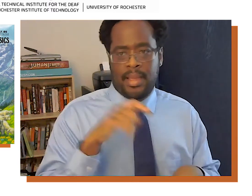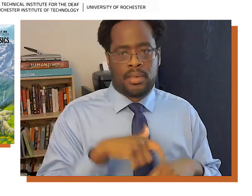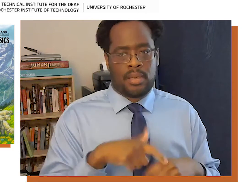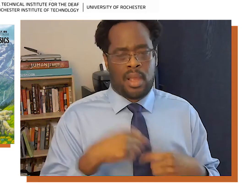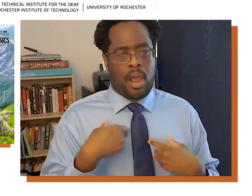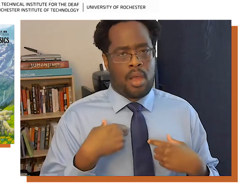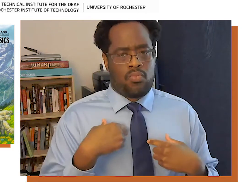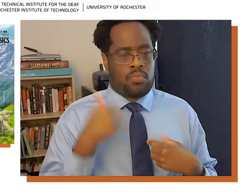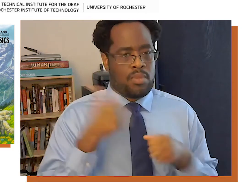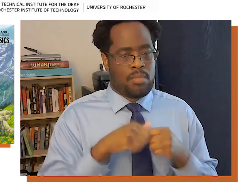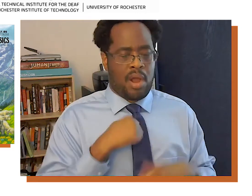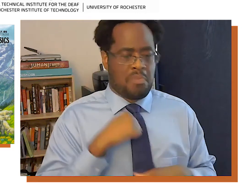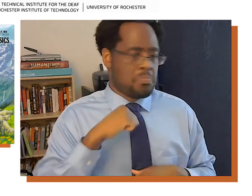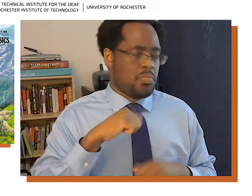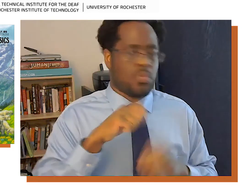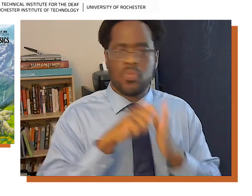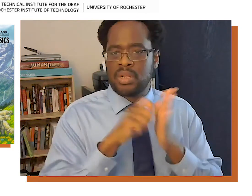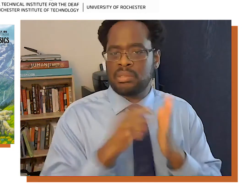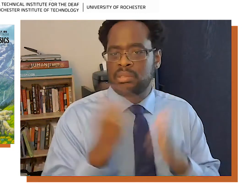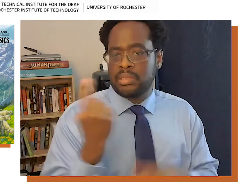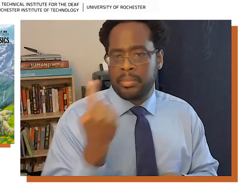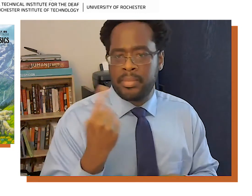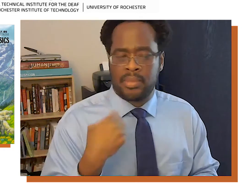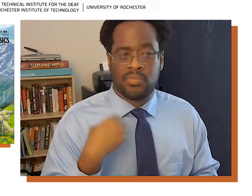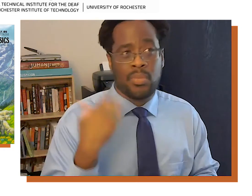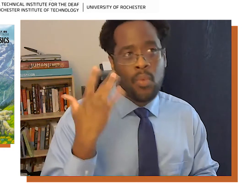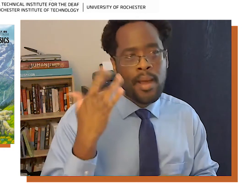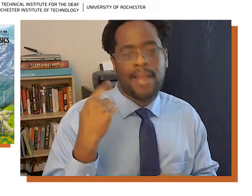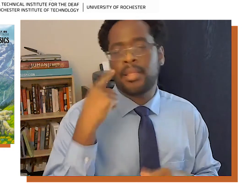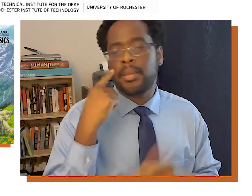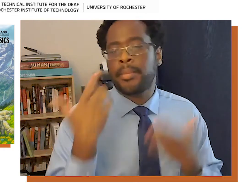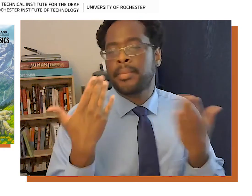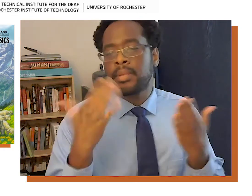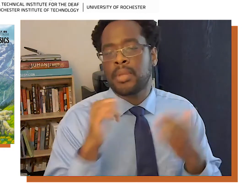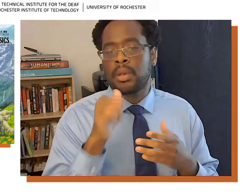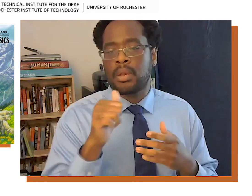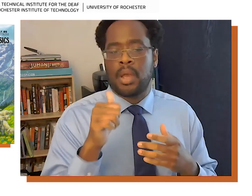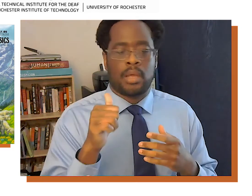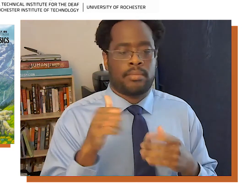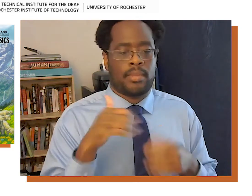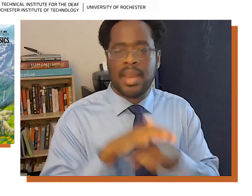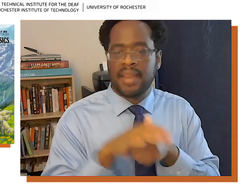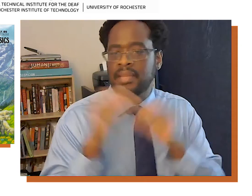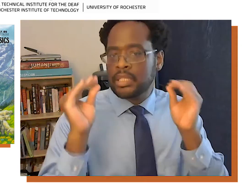I had my mom write my papers for me. I didn't have an interest in writing,